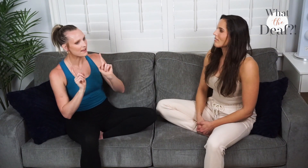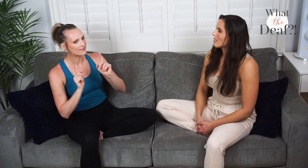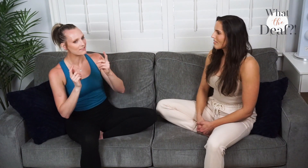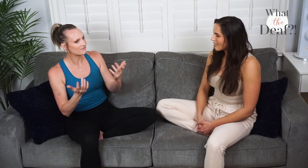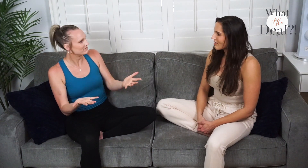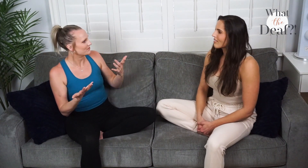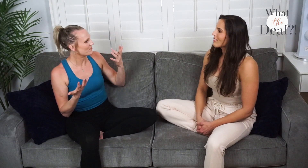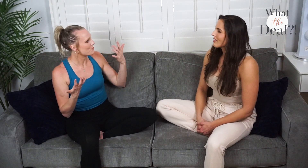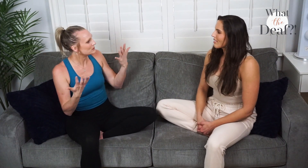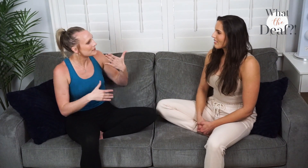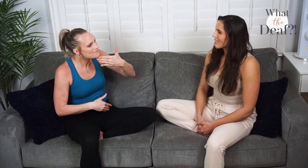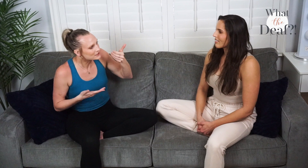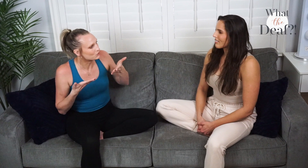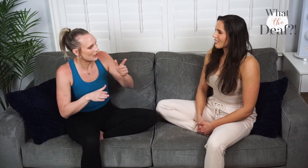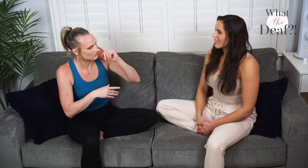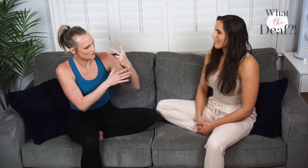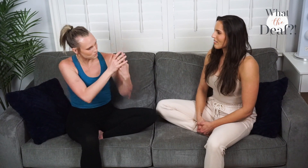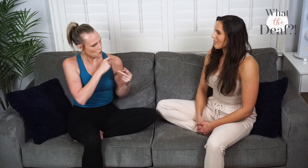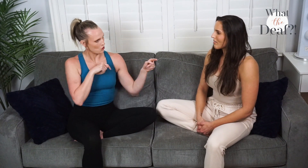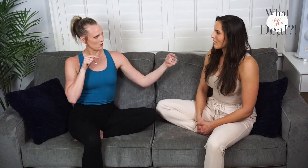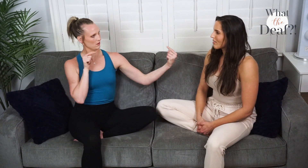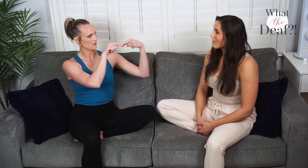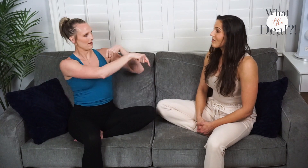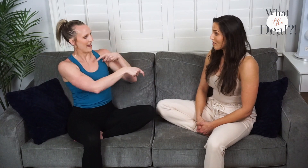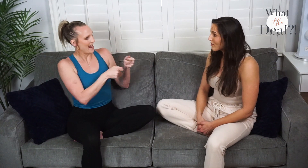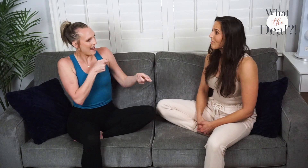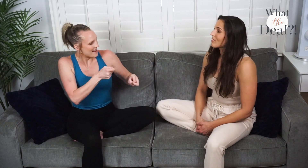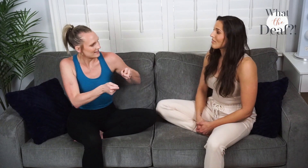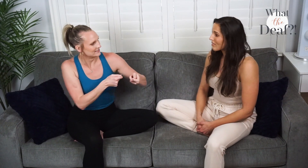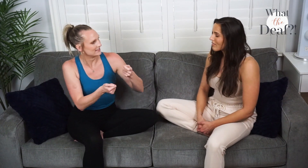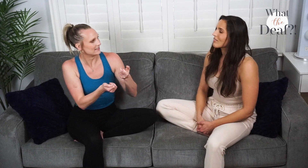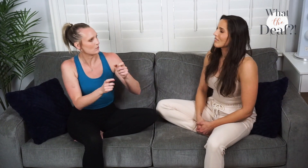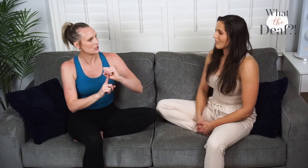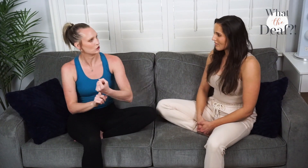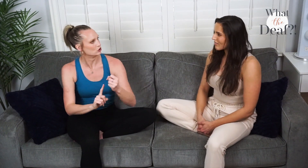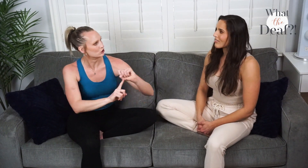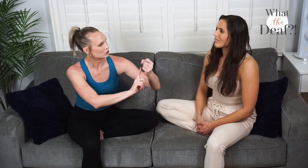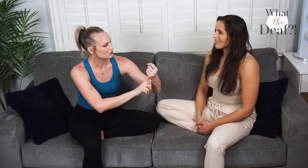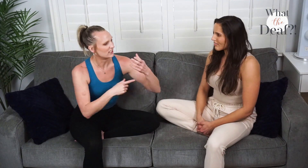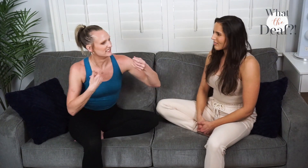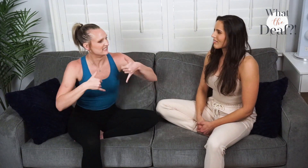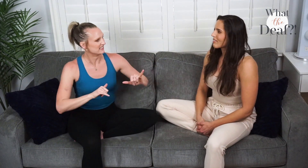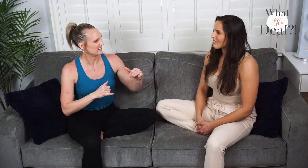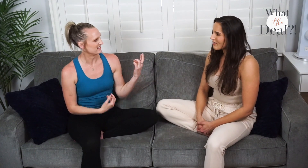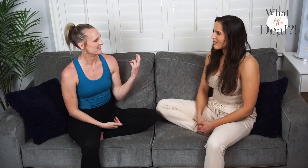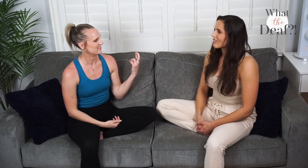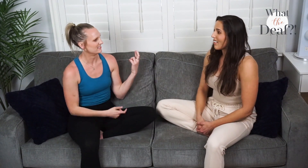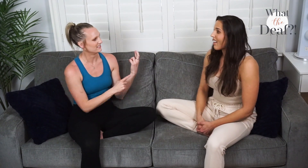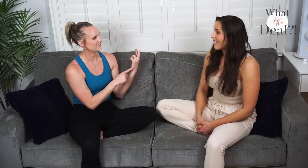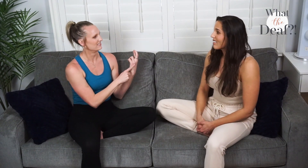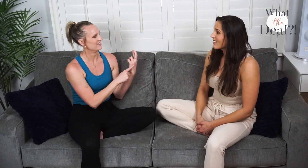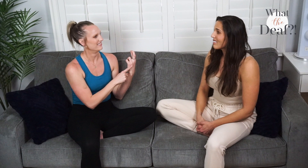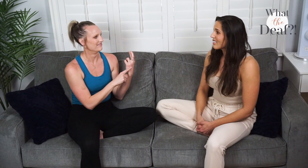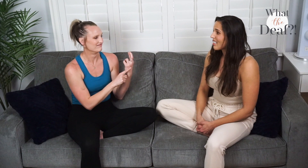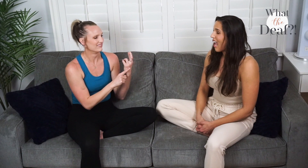But what’s the best way for both of us to handle these situations and still remain best friends?